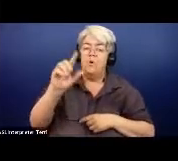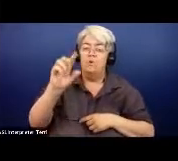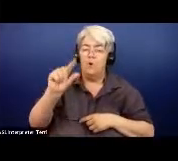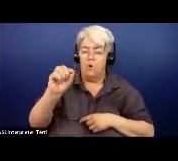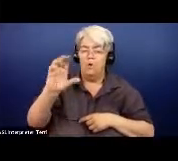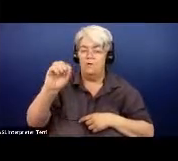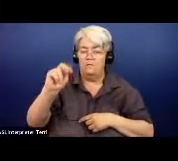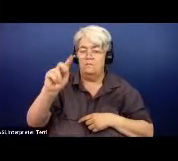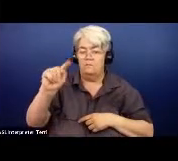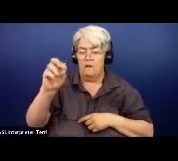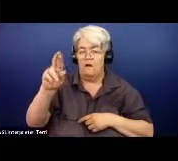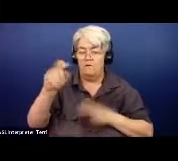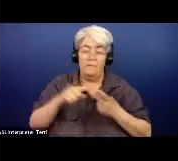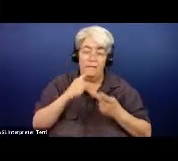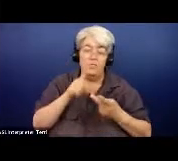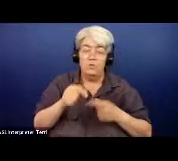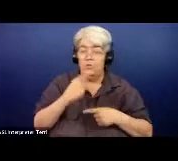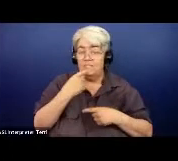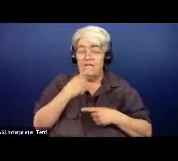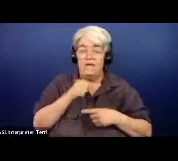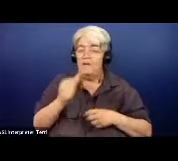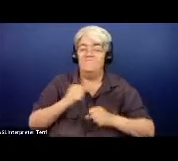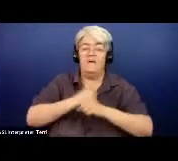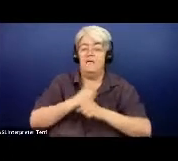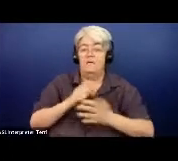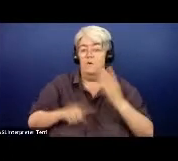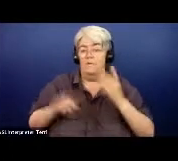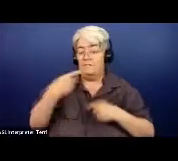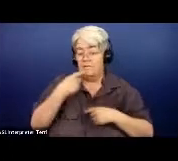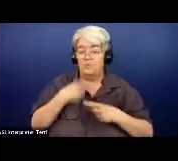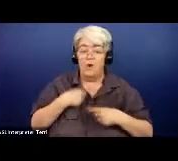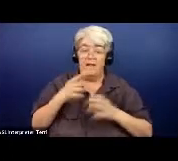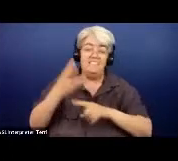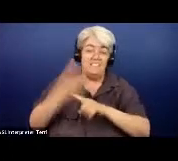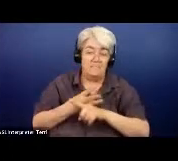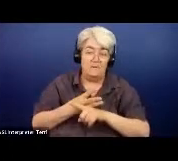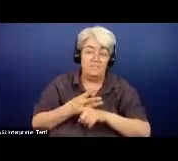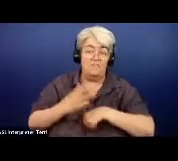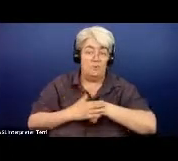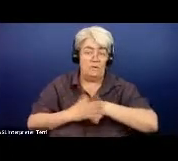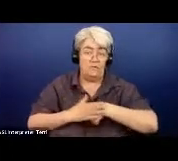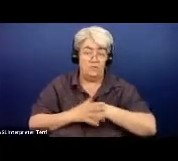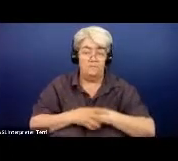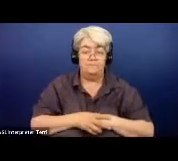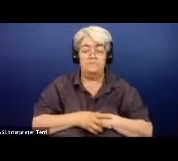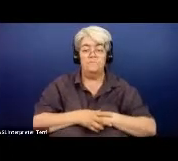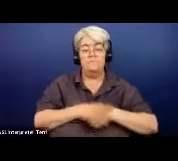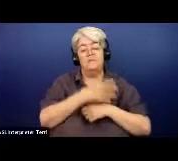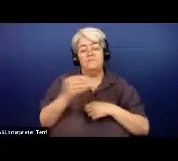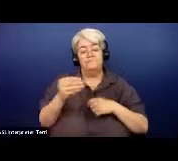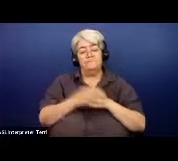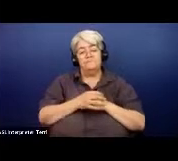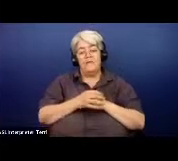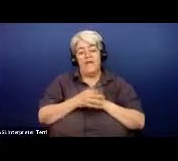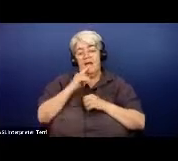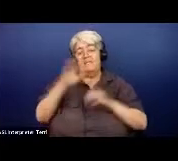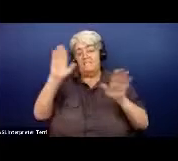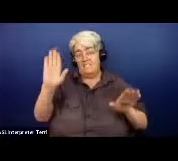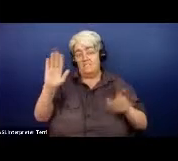not fighting the charges. I ended up doing six months of probation and testify. We had